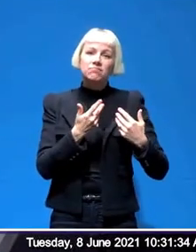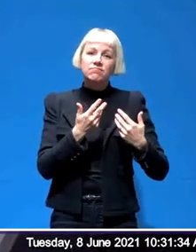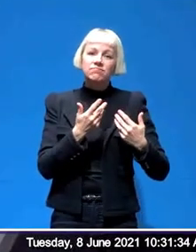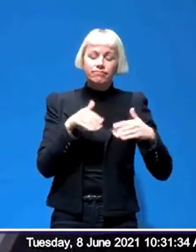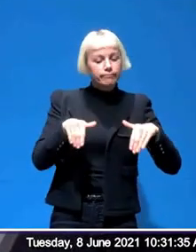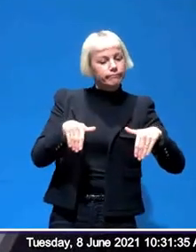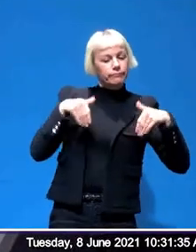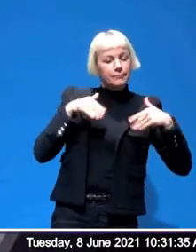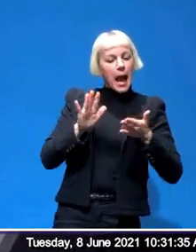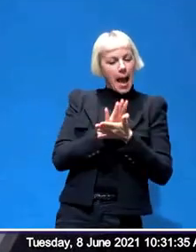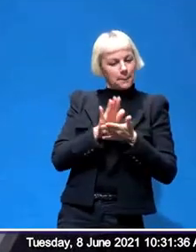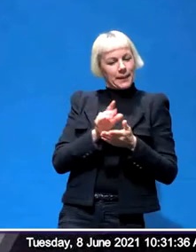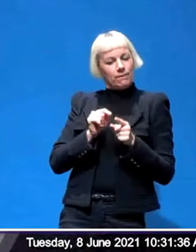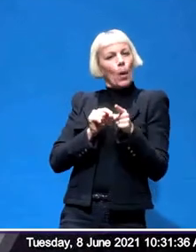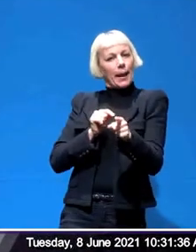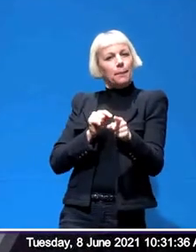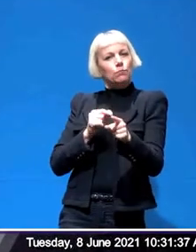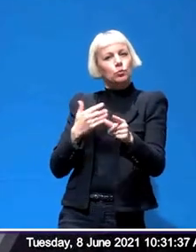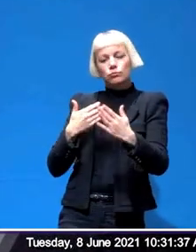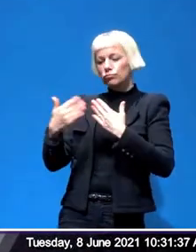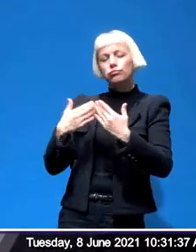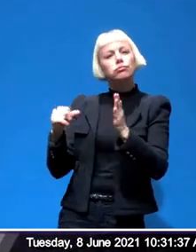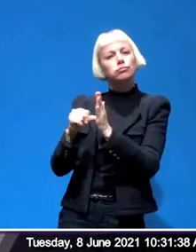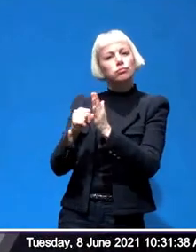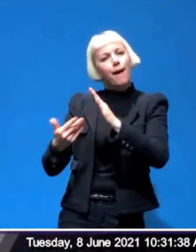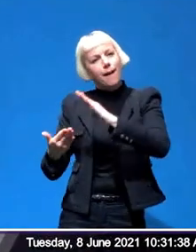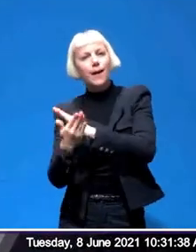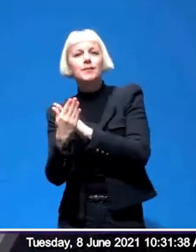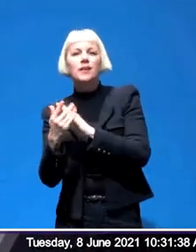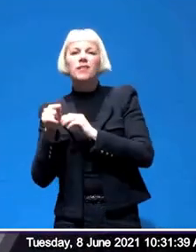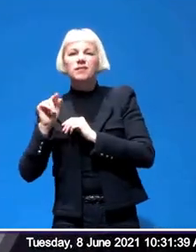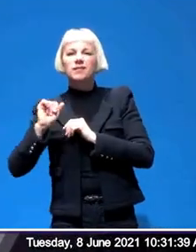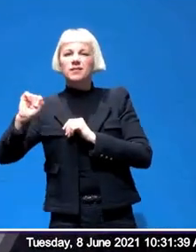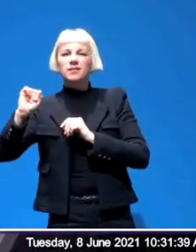arrangements as most people in, then, IDSC care, in that they had